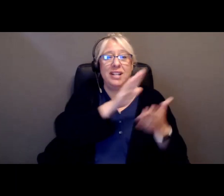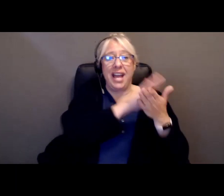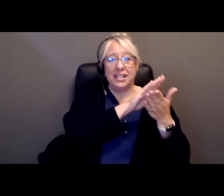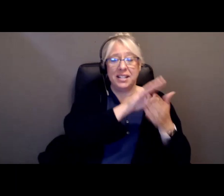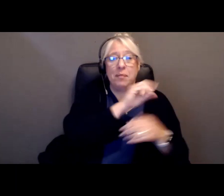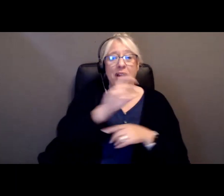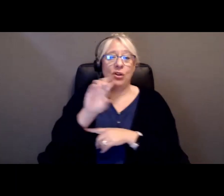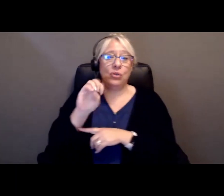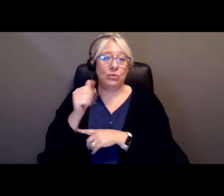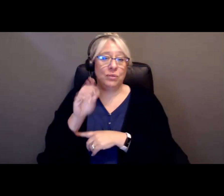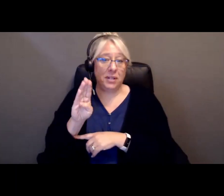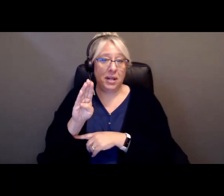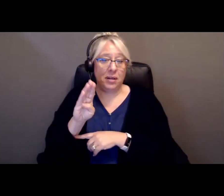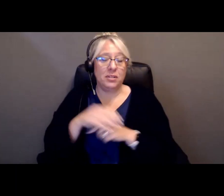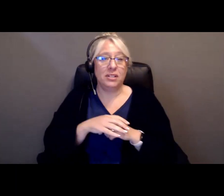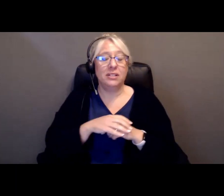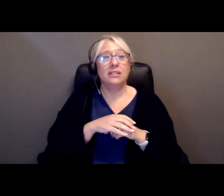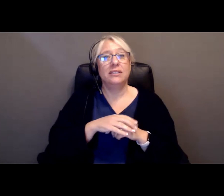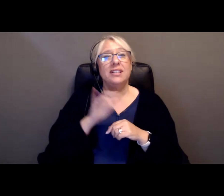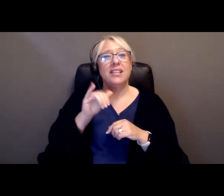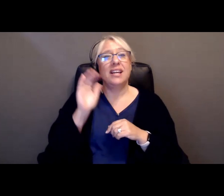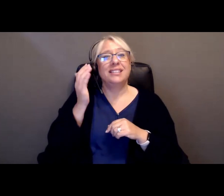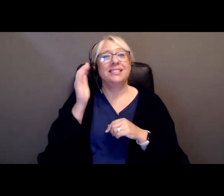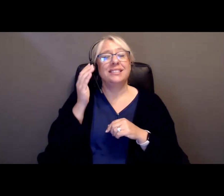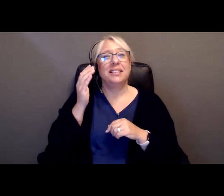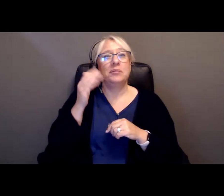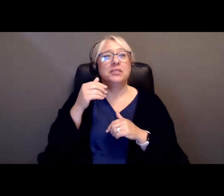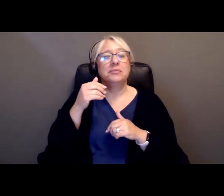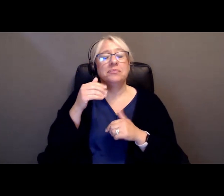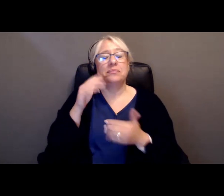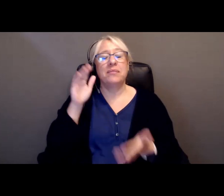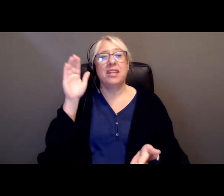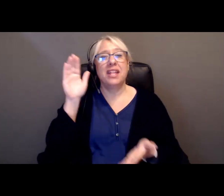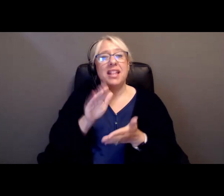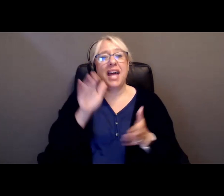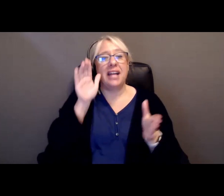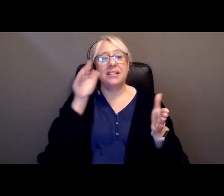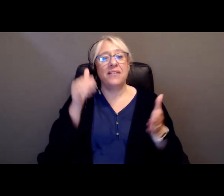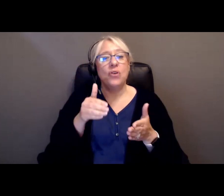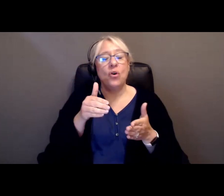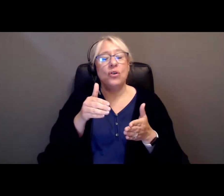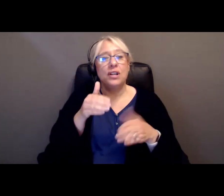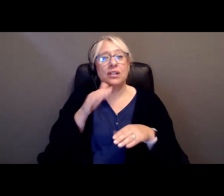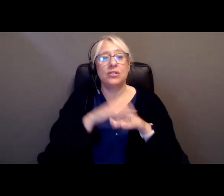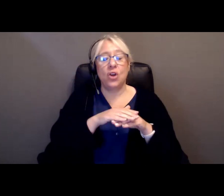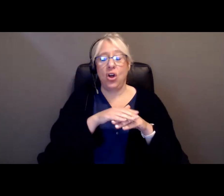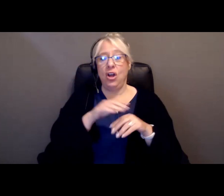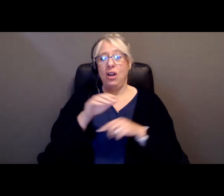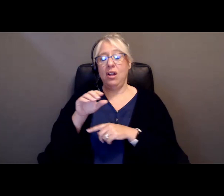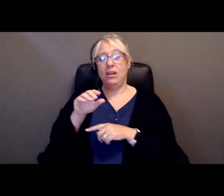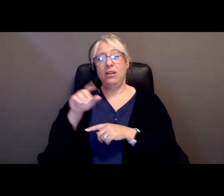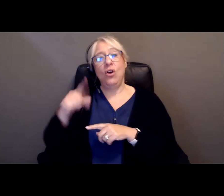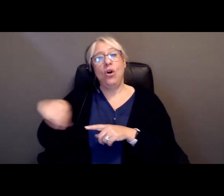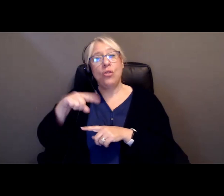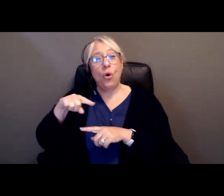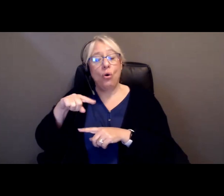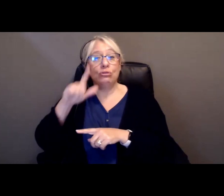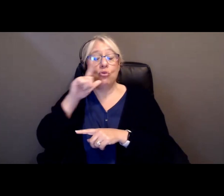That there seems to be less of a focus on those who are the subjects as being the experts. That's